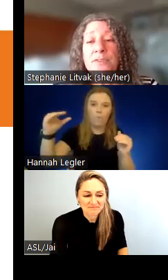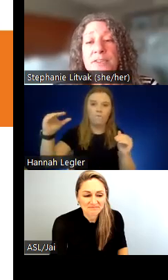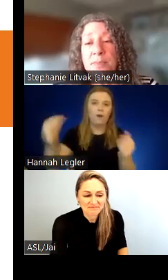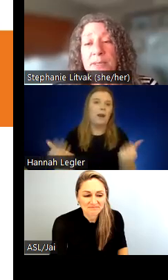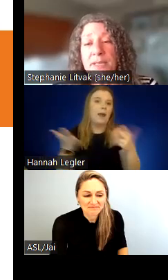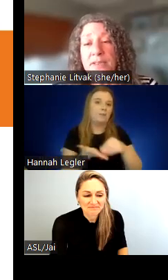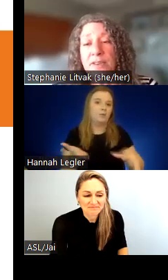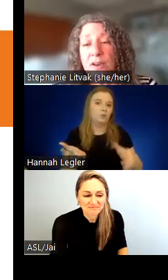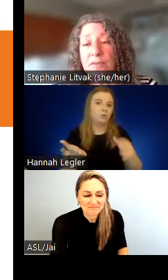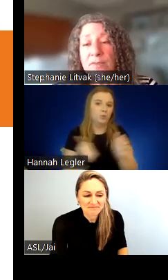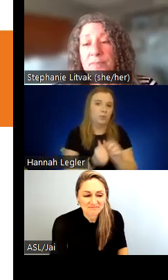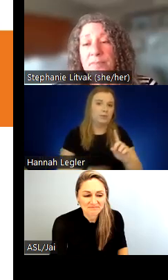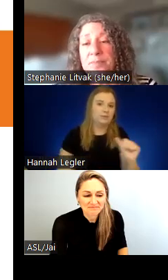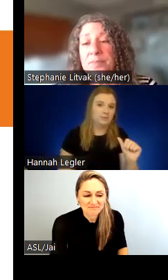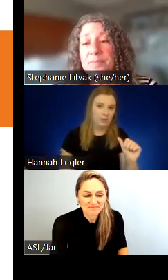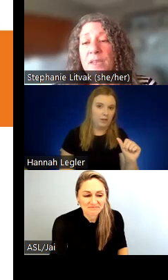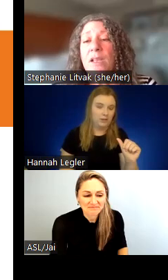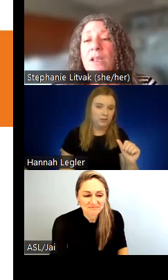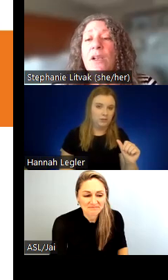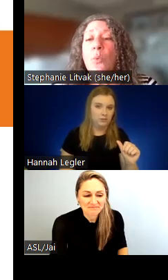disabilities served.